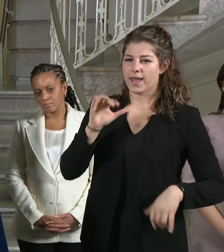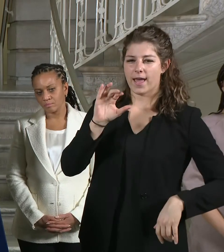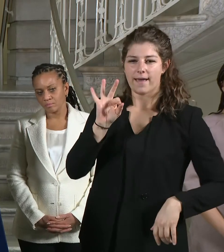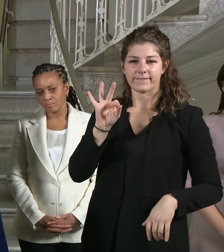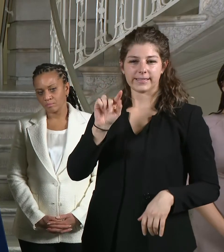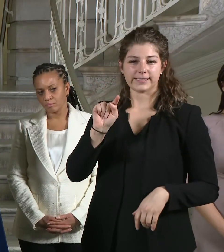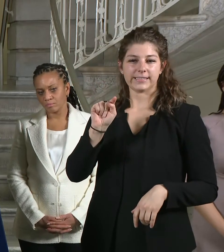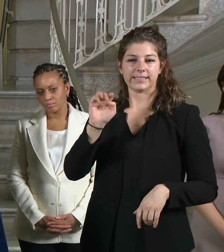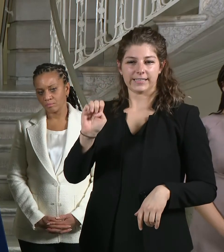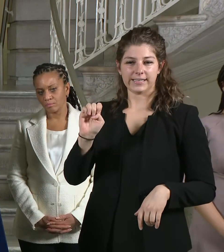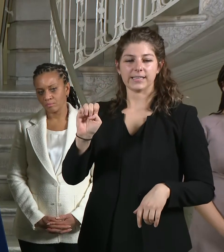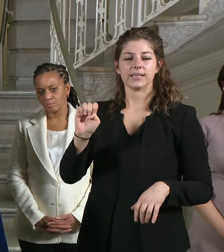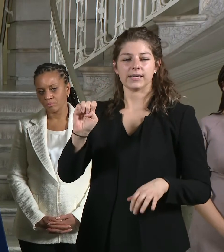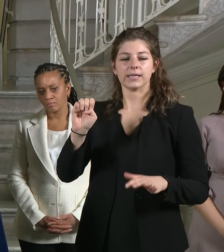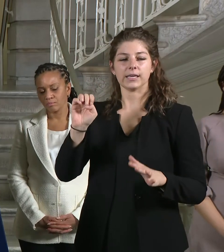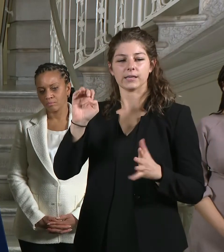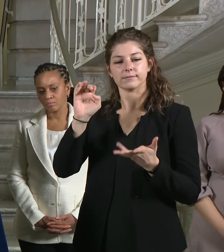THE MAX HOW ARE